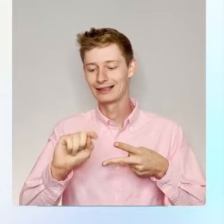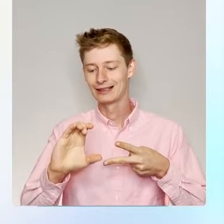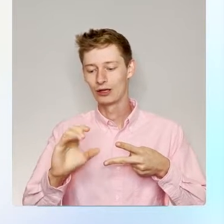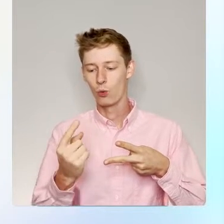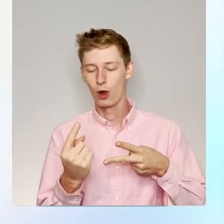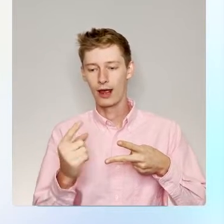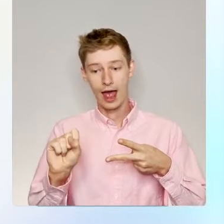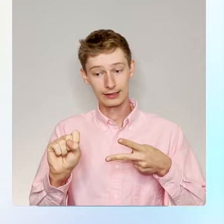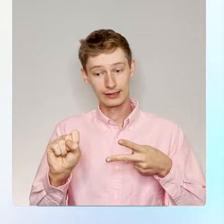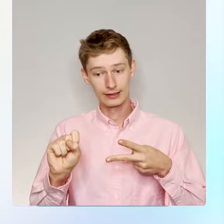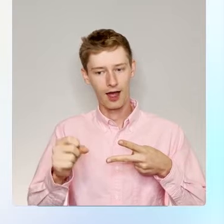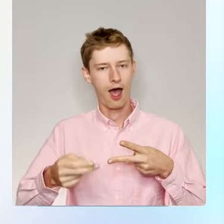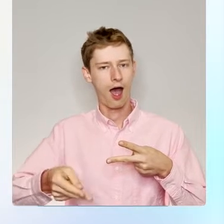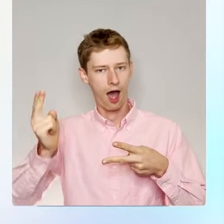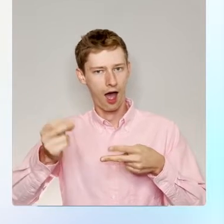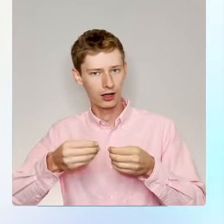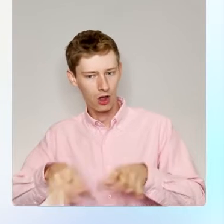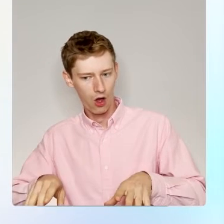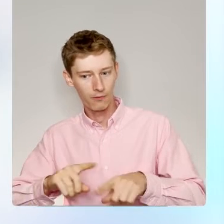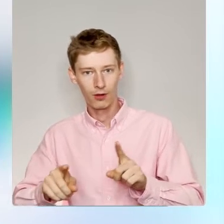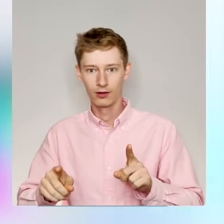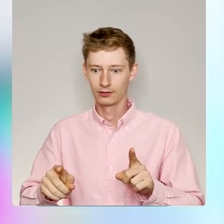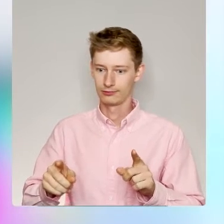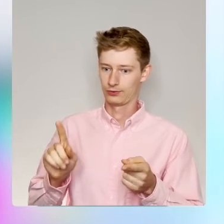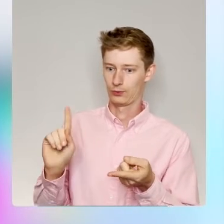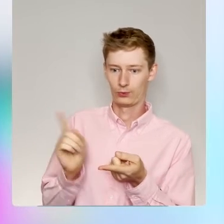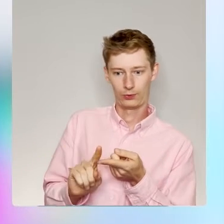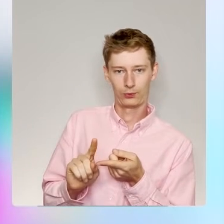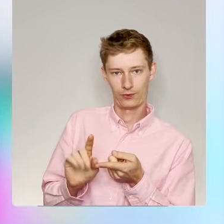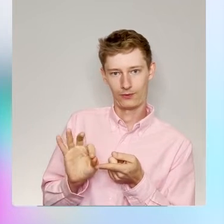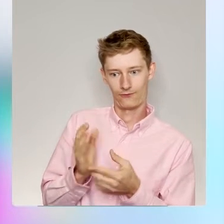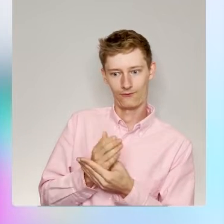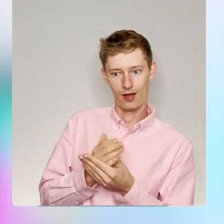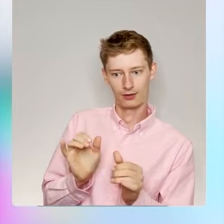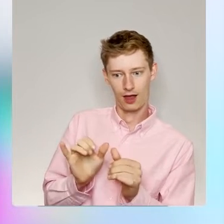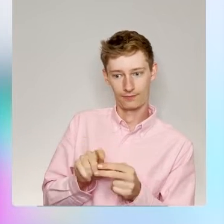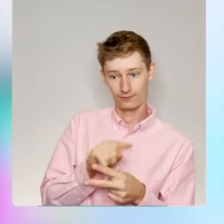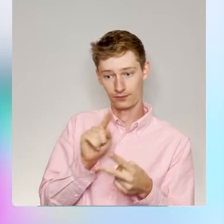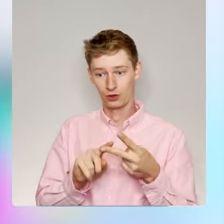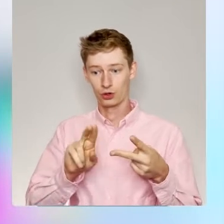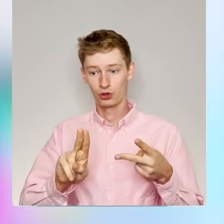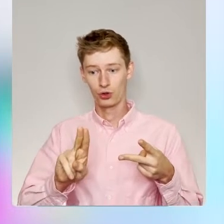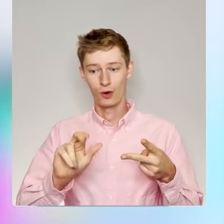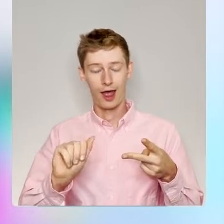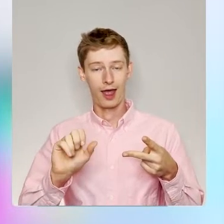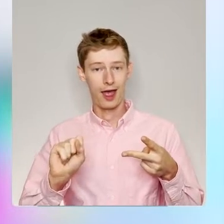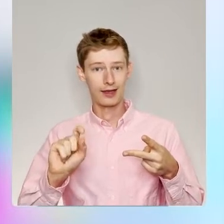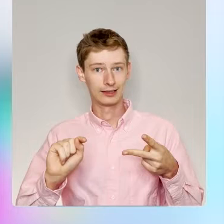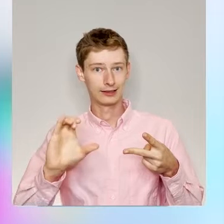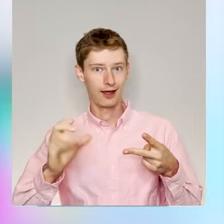you can compress them even further with gzip. And so if there's anything you should take away from this talk,